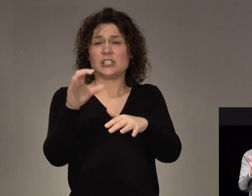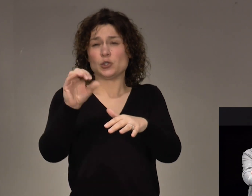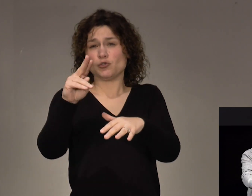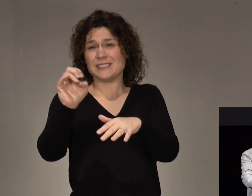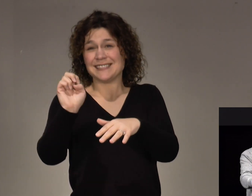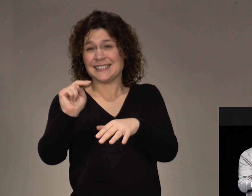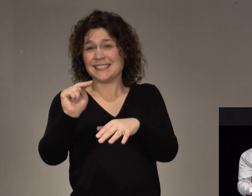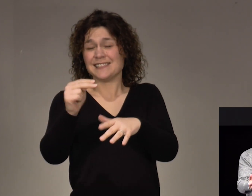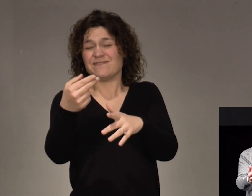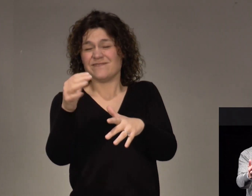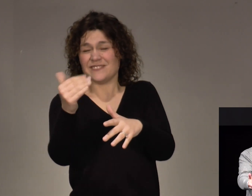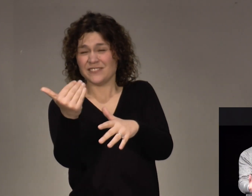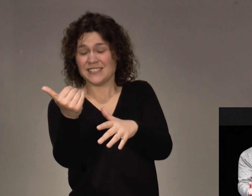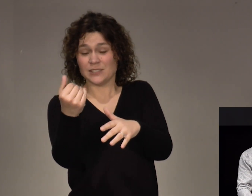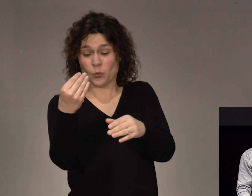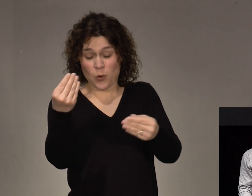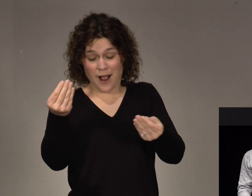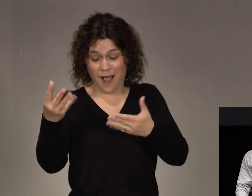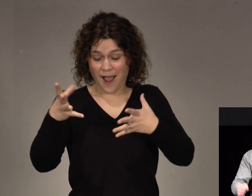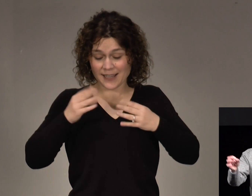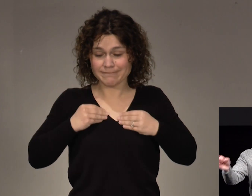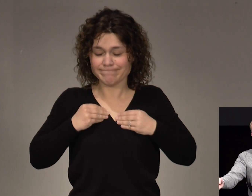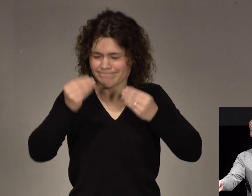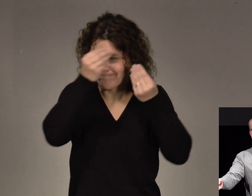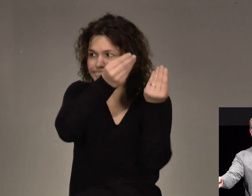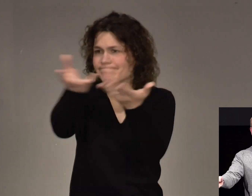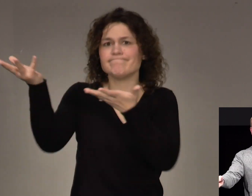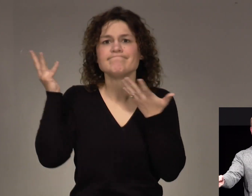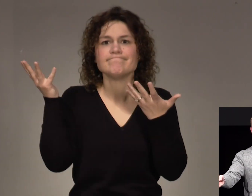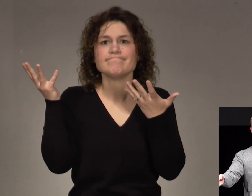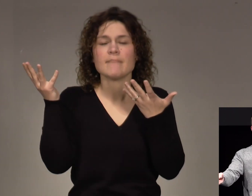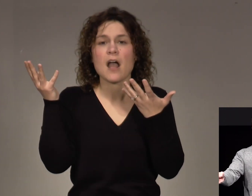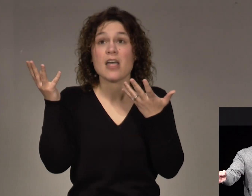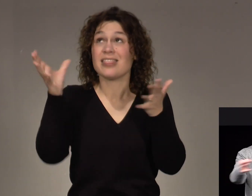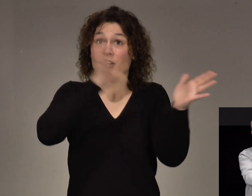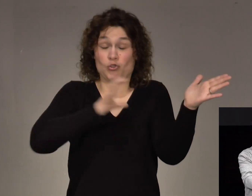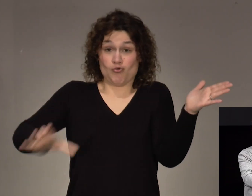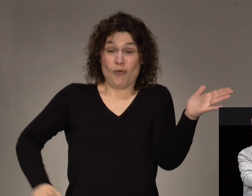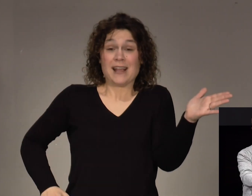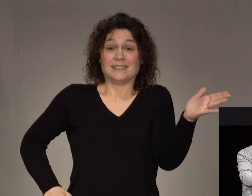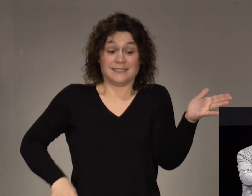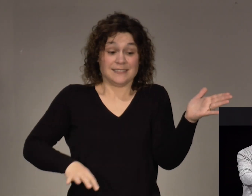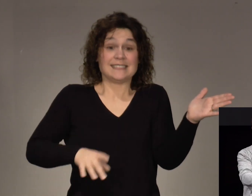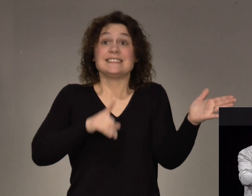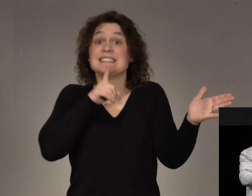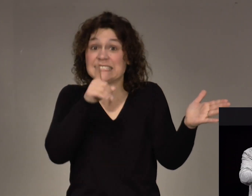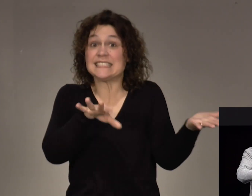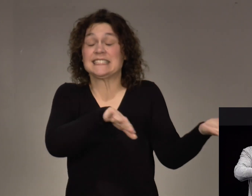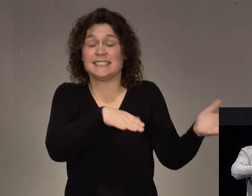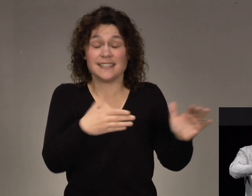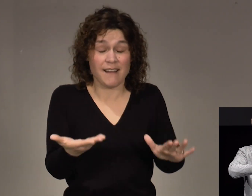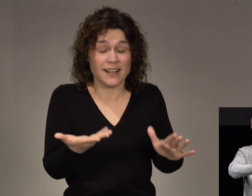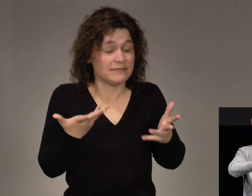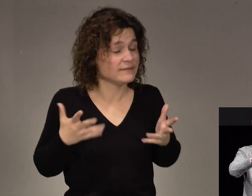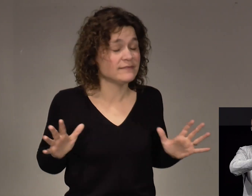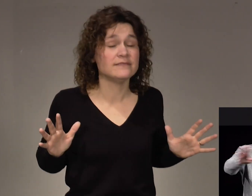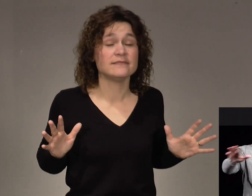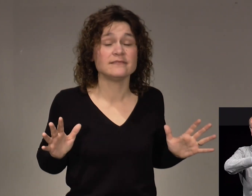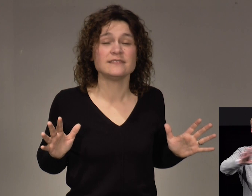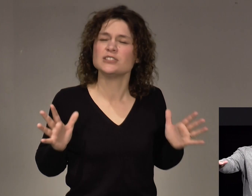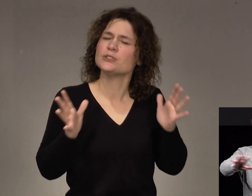passed on to you of first importance-- that Christ died! So the most important